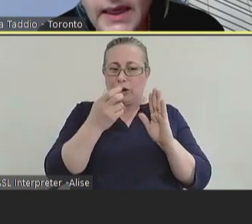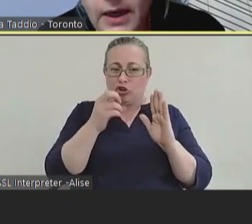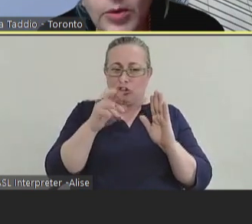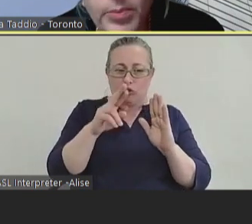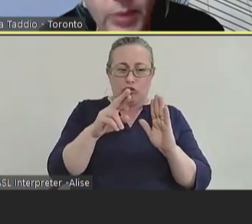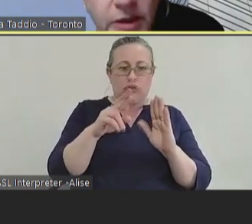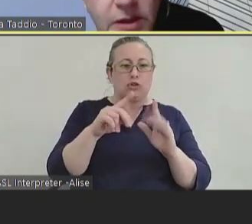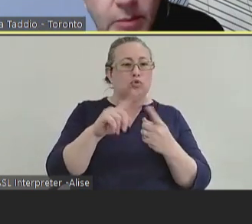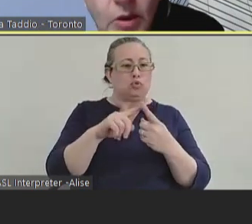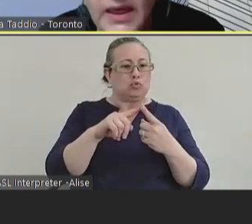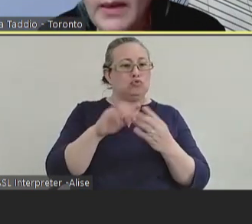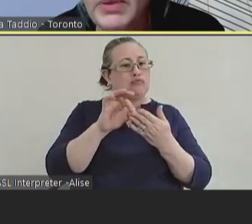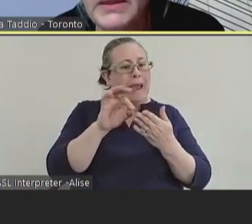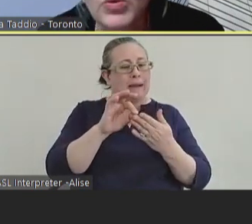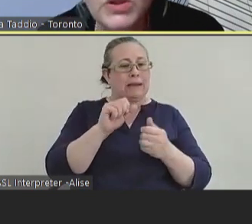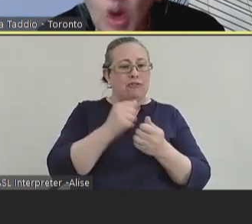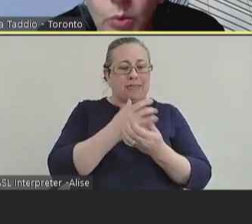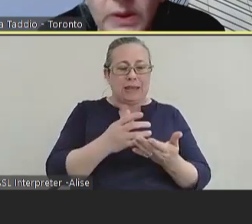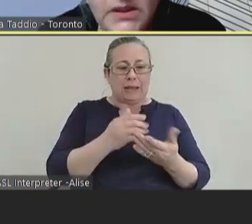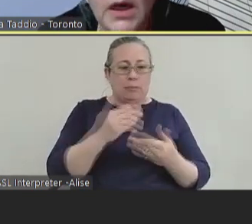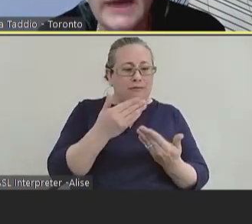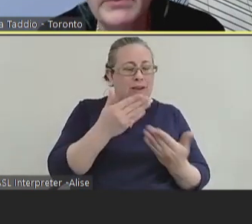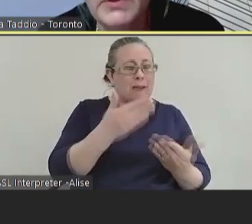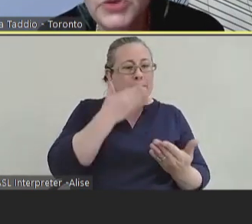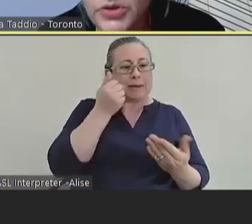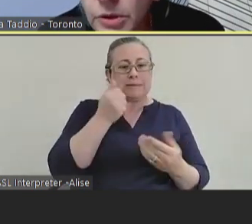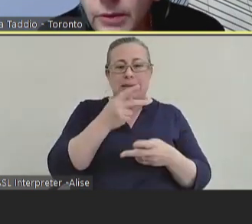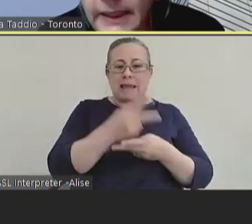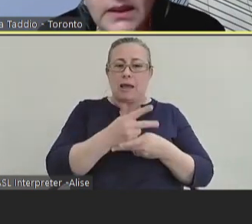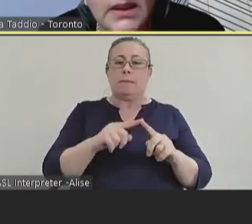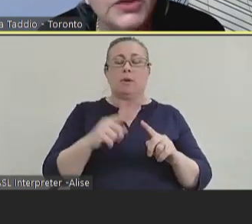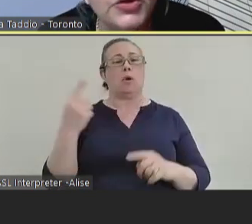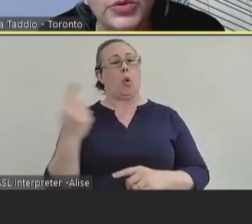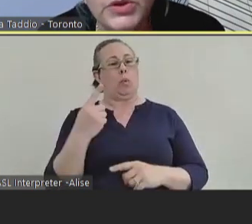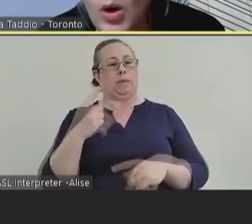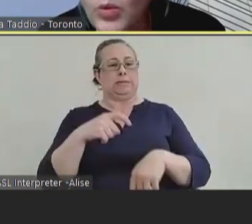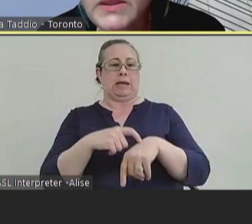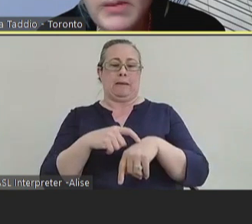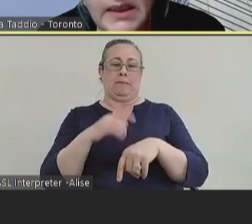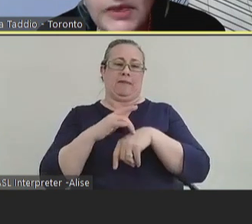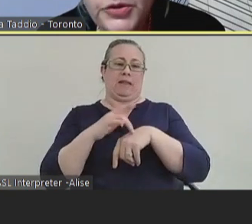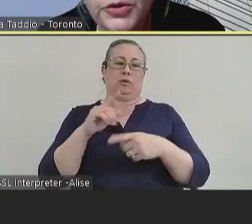care possible. But there was always time to do it. So, there was always a minute or two